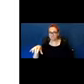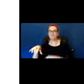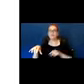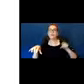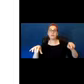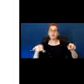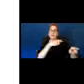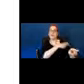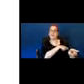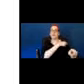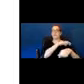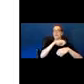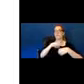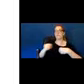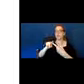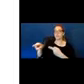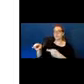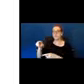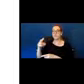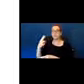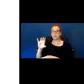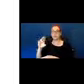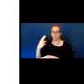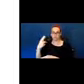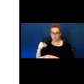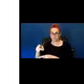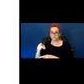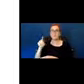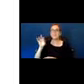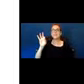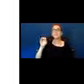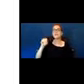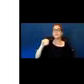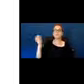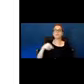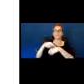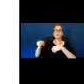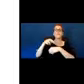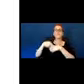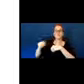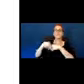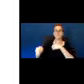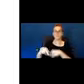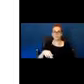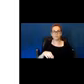In the DHS, Department of Health Service for all of LA County if they are impaneled to DHS,